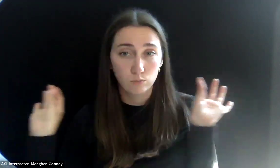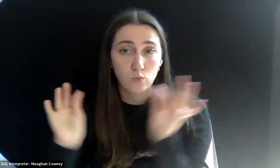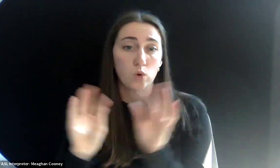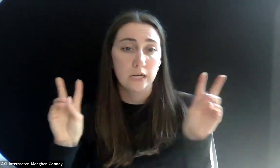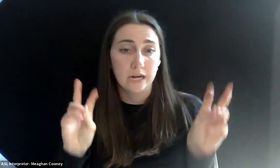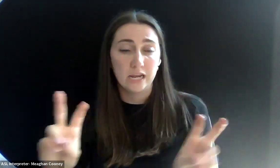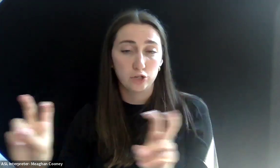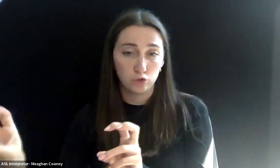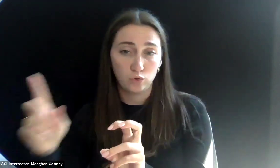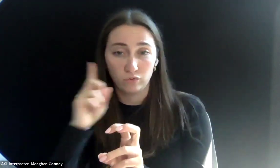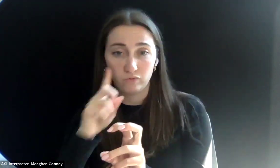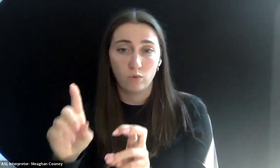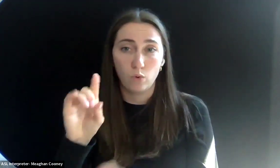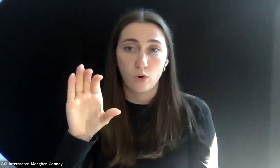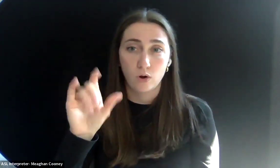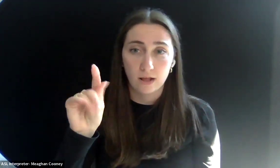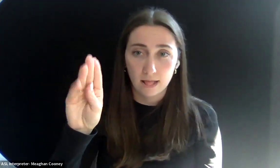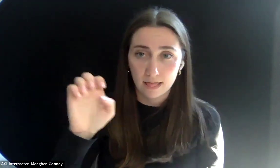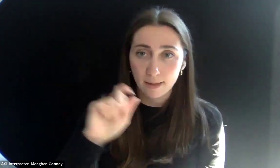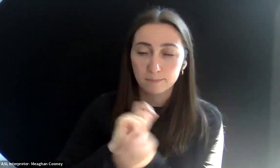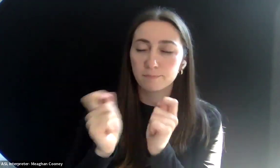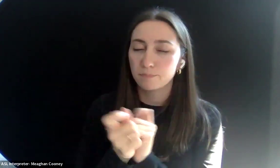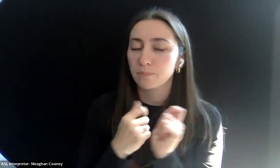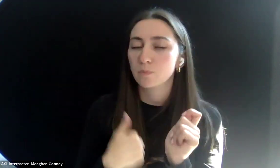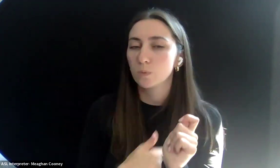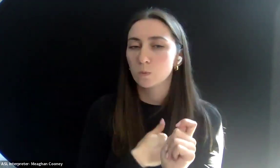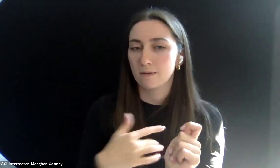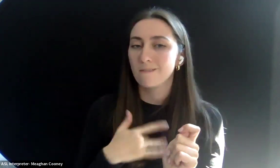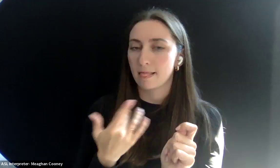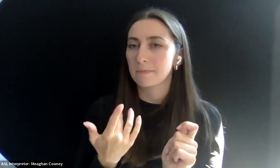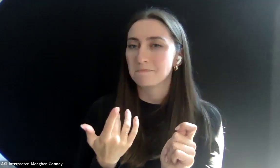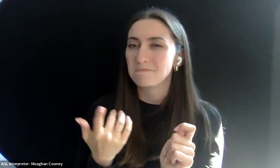preparing for climate change, we do think it's appropriate for